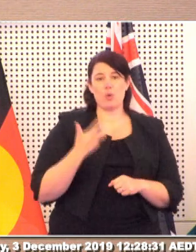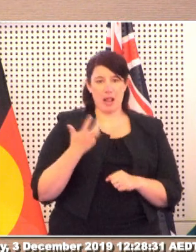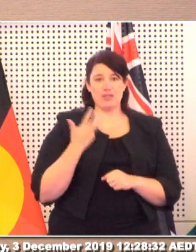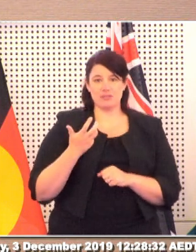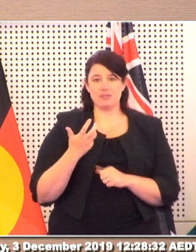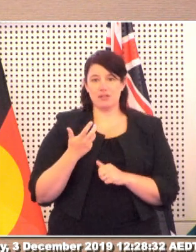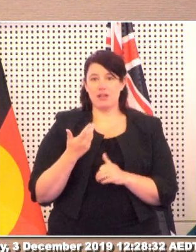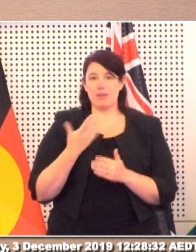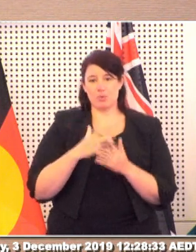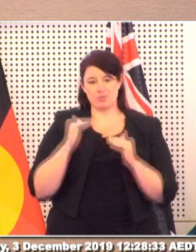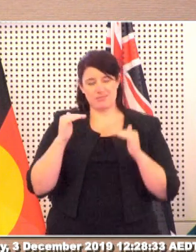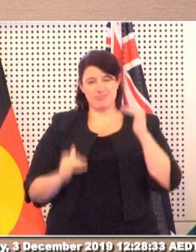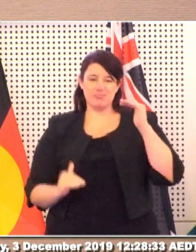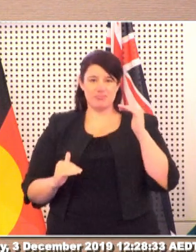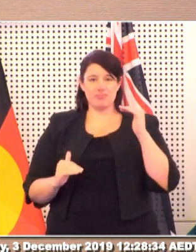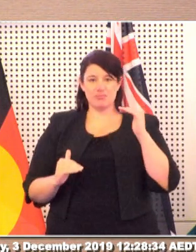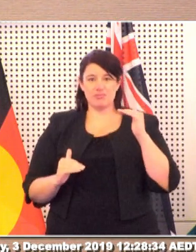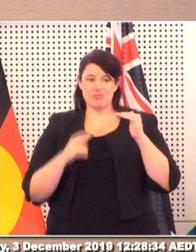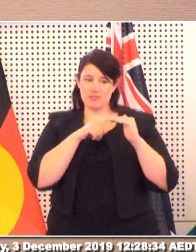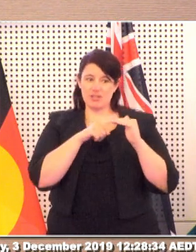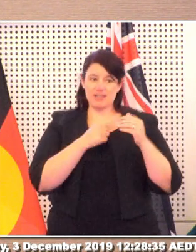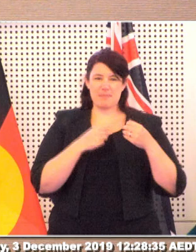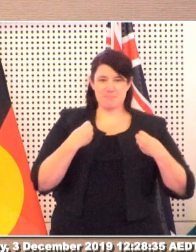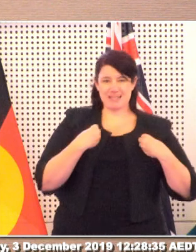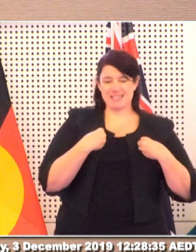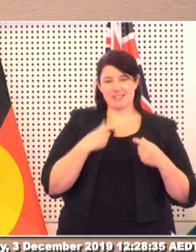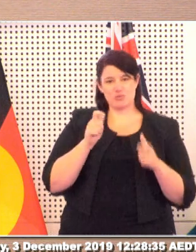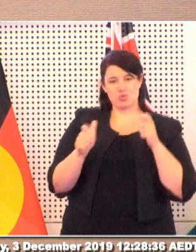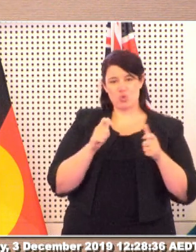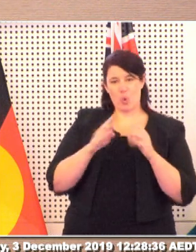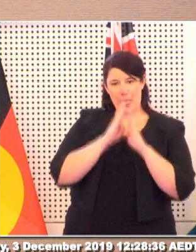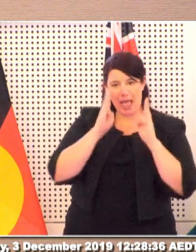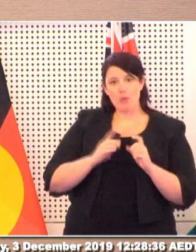works in services and because of the – the issues of having cognitive disability.